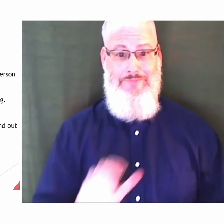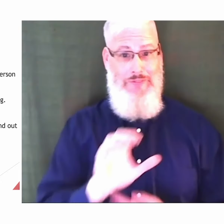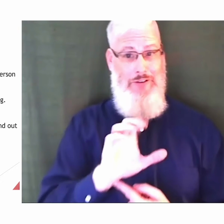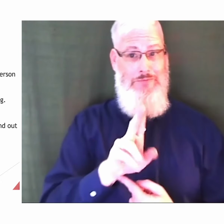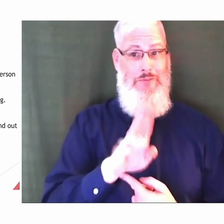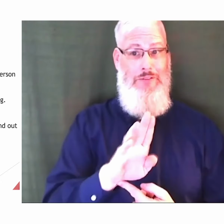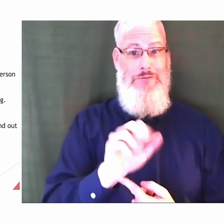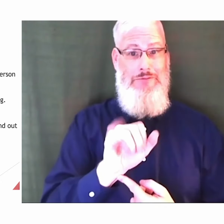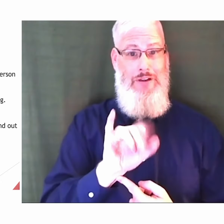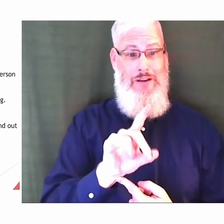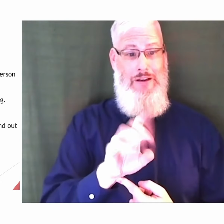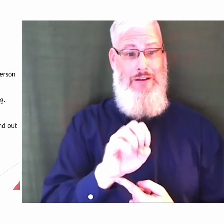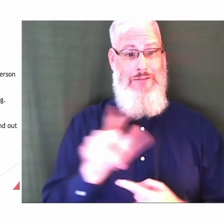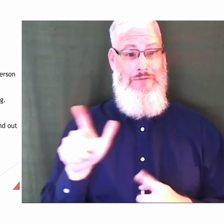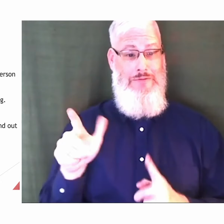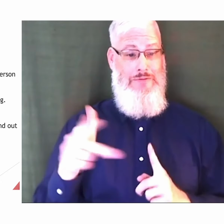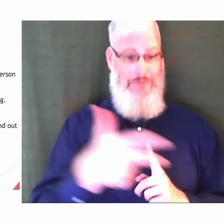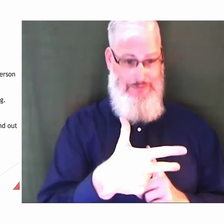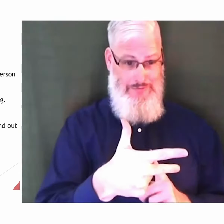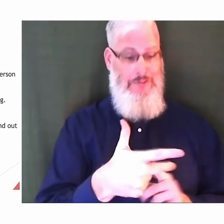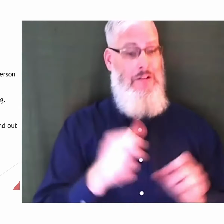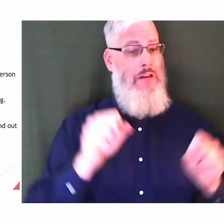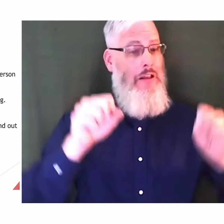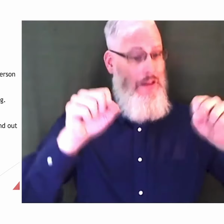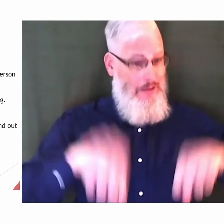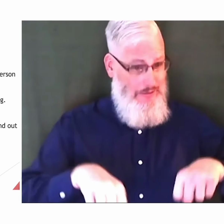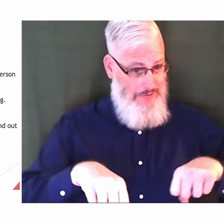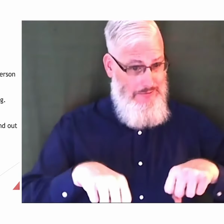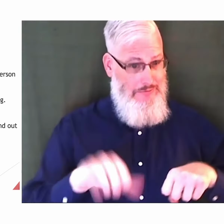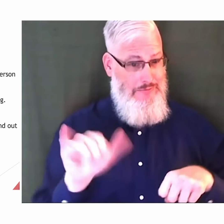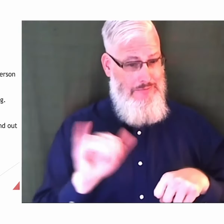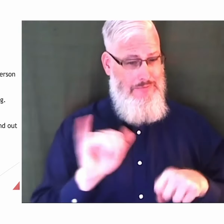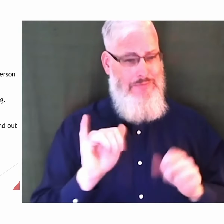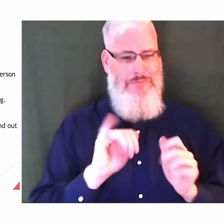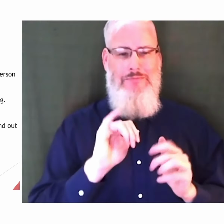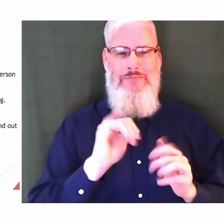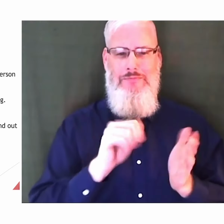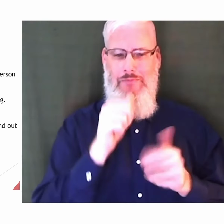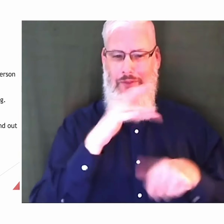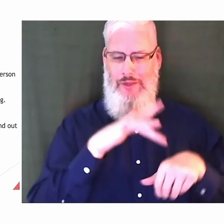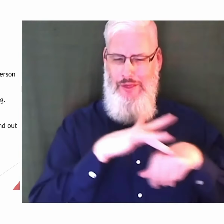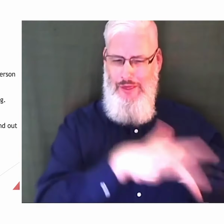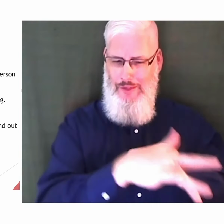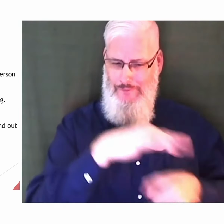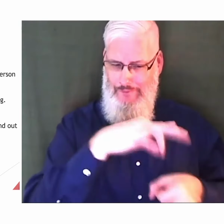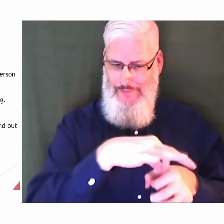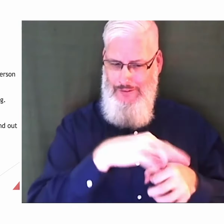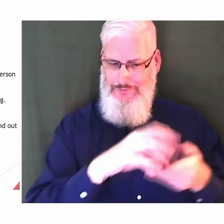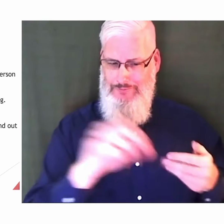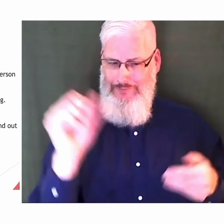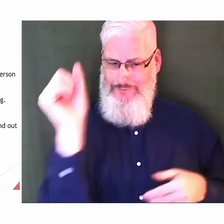Curbside Voting should also be available during In-Person Absentee Voting, also called early voting